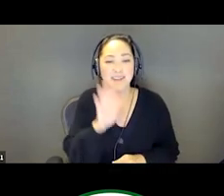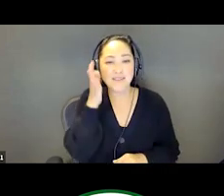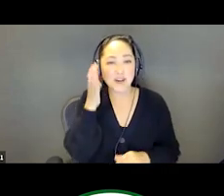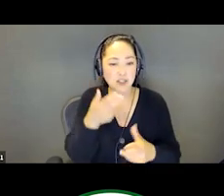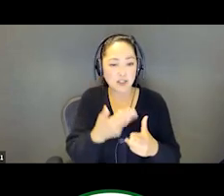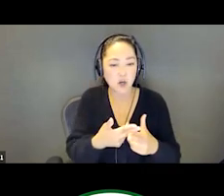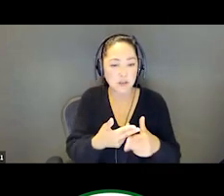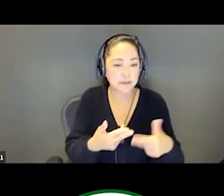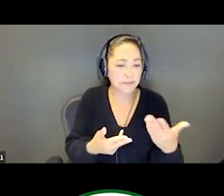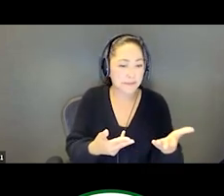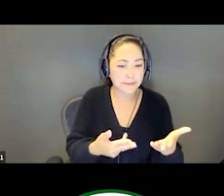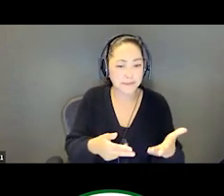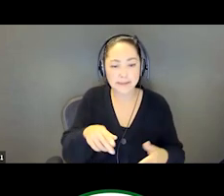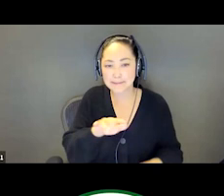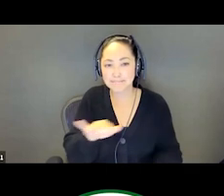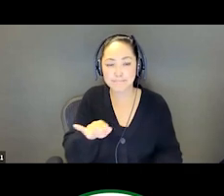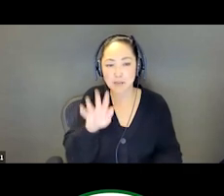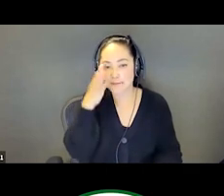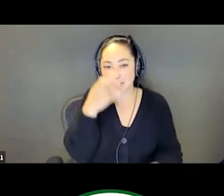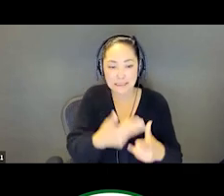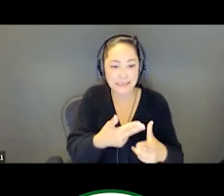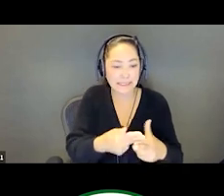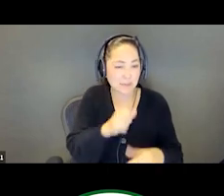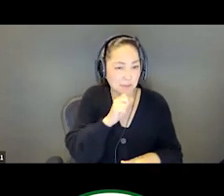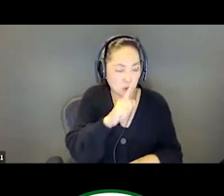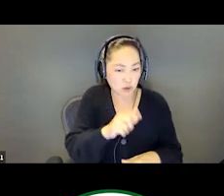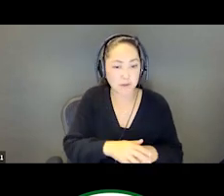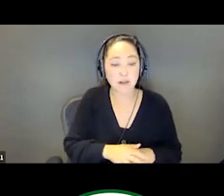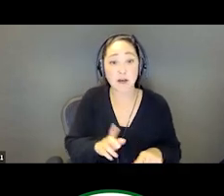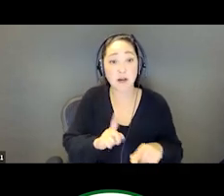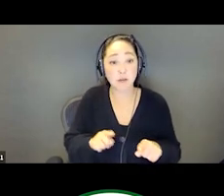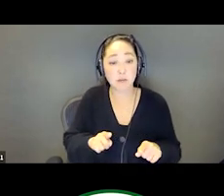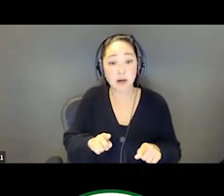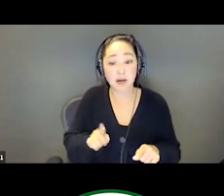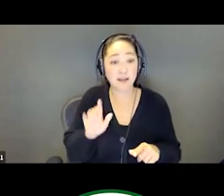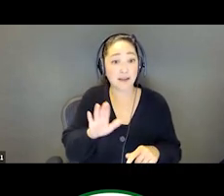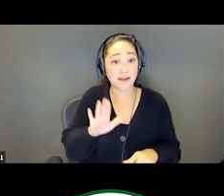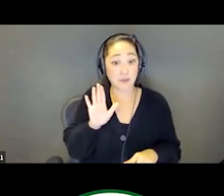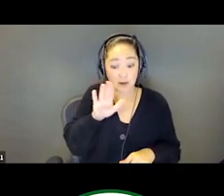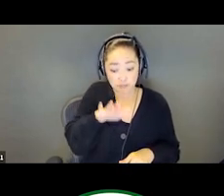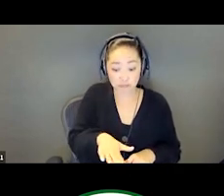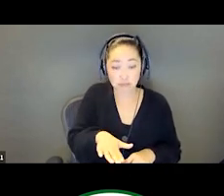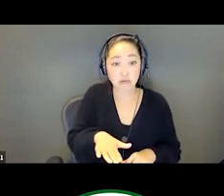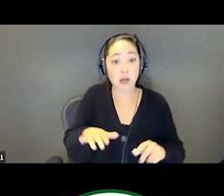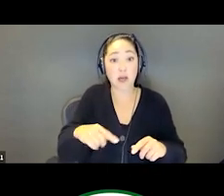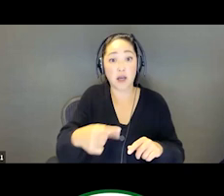purchase our cartuses. The backrest falls and the, you can easily remove the wheels. So, I, I've had people